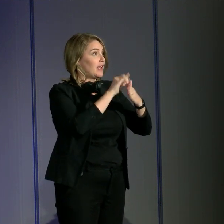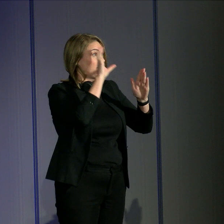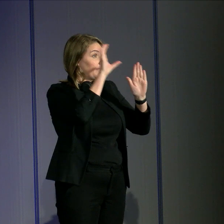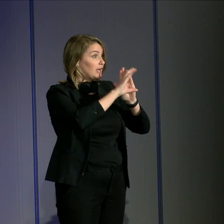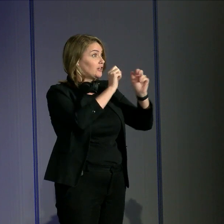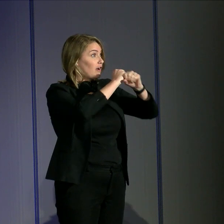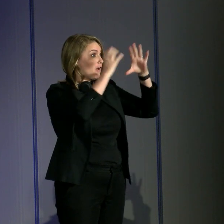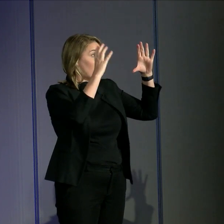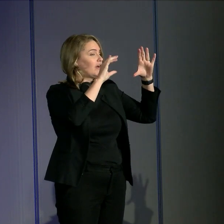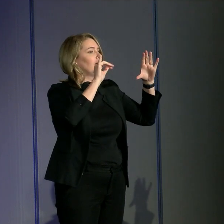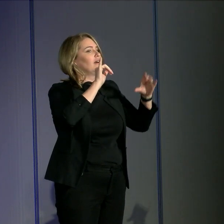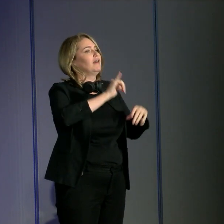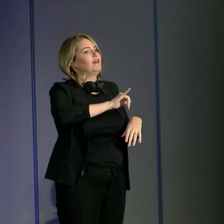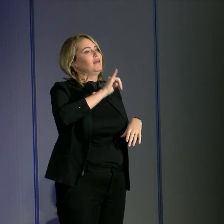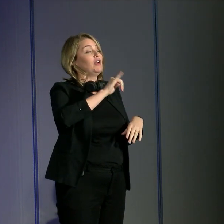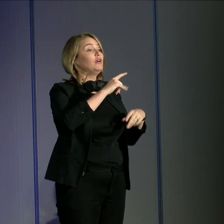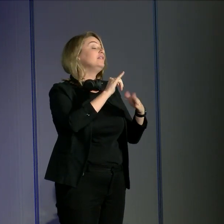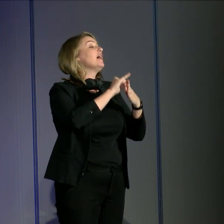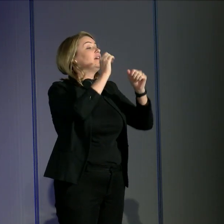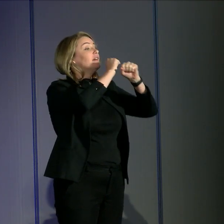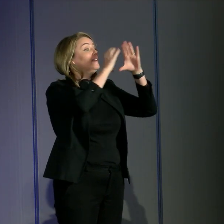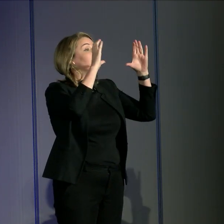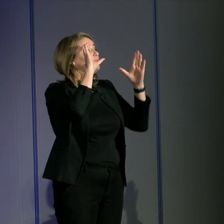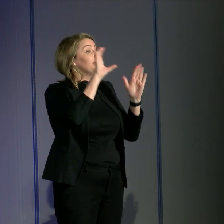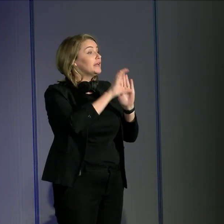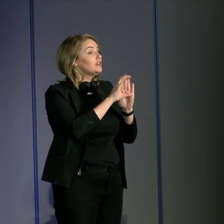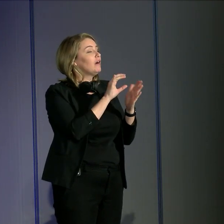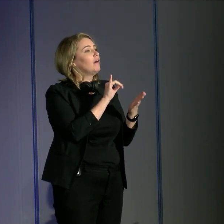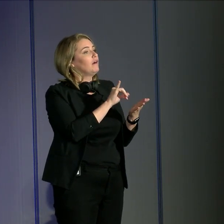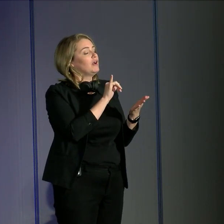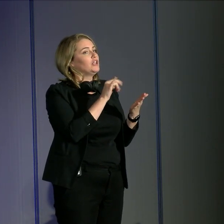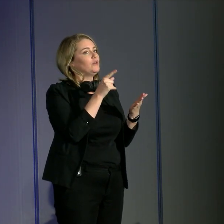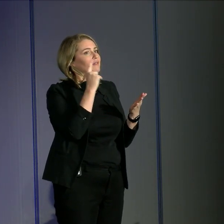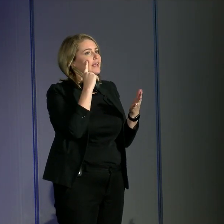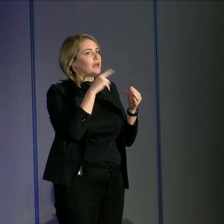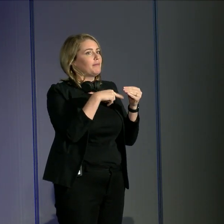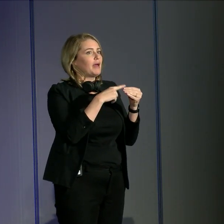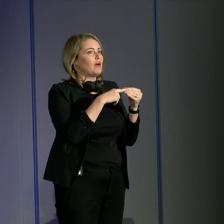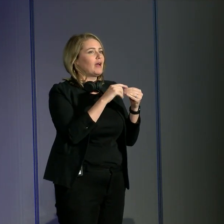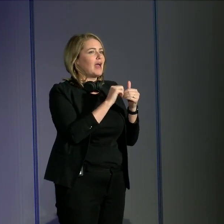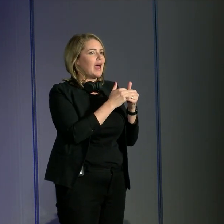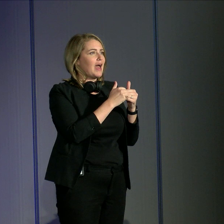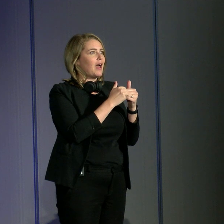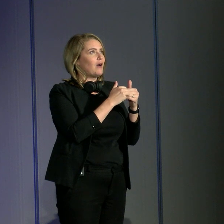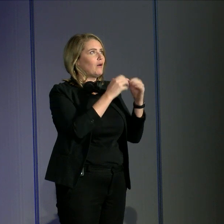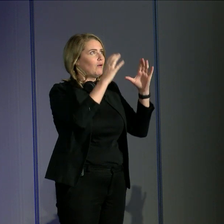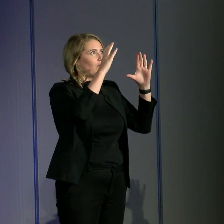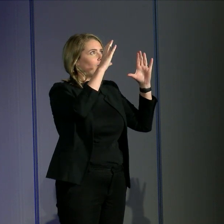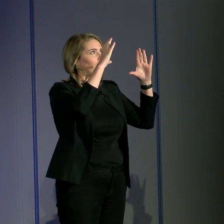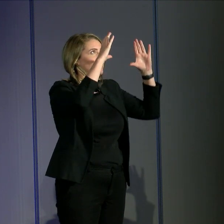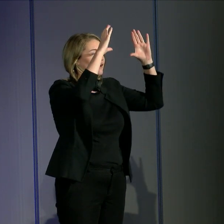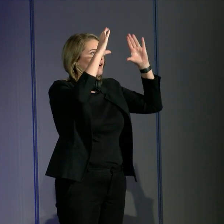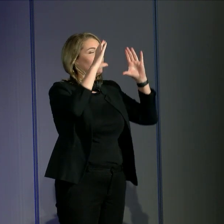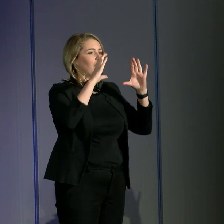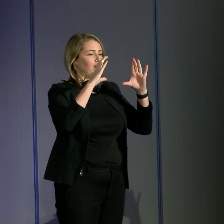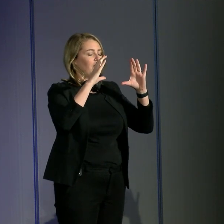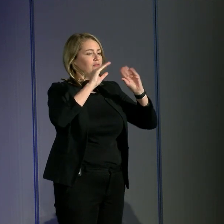And once you have that picture then, you can start to think about how you roll that out to your organization.